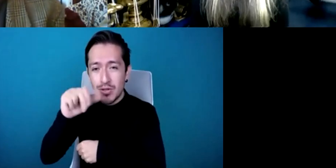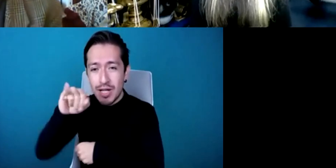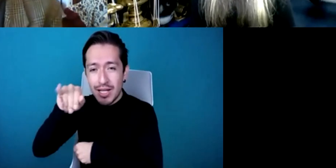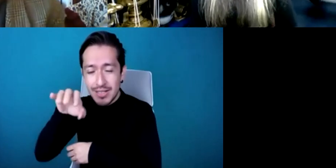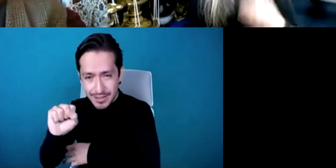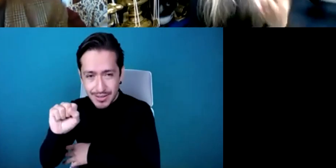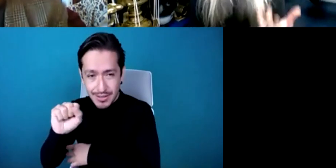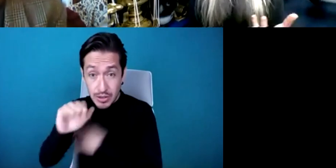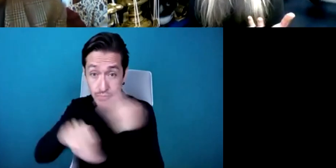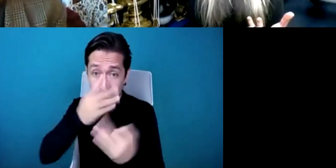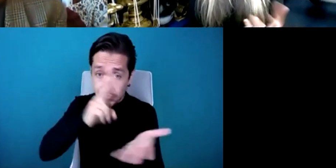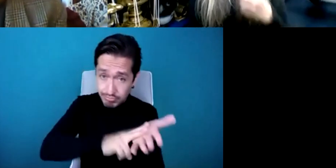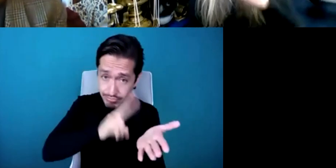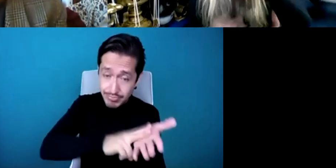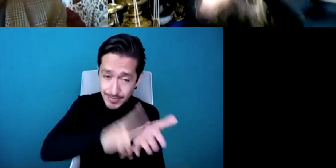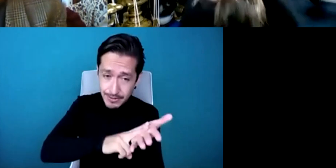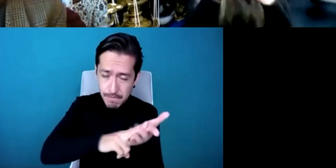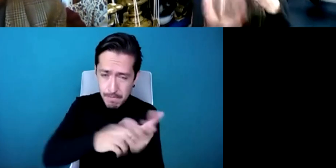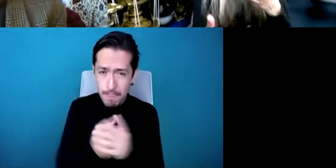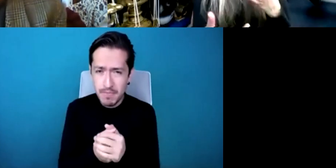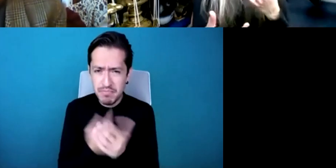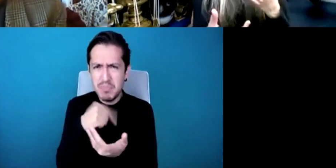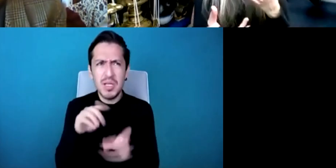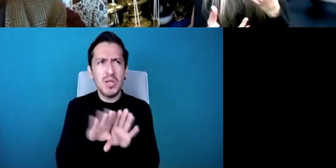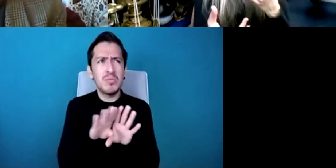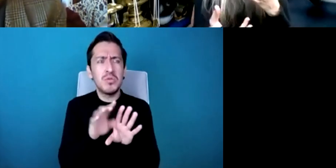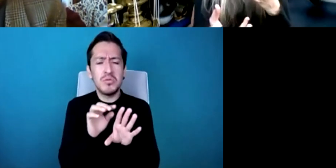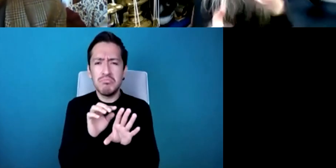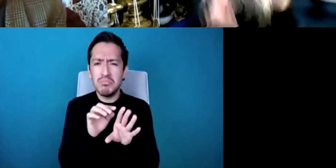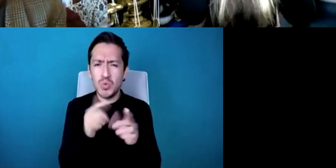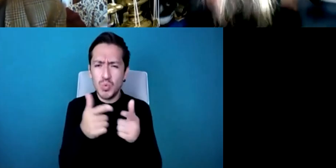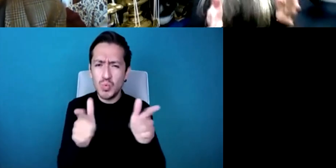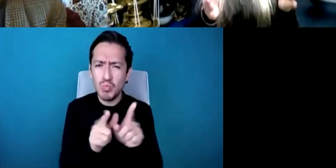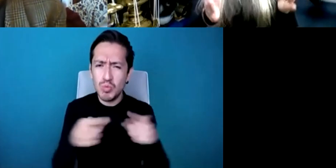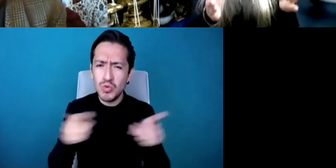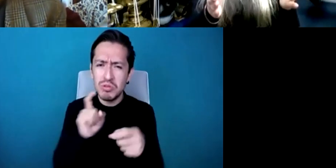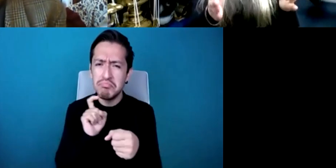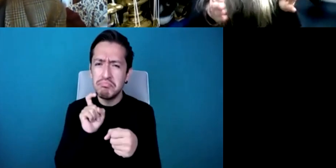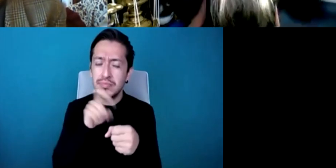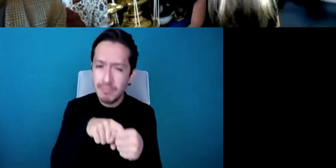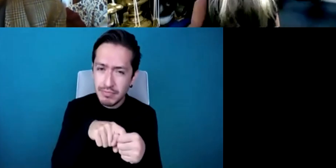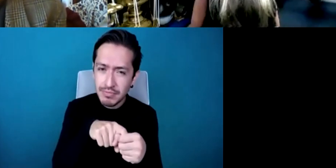going to an orchestra being asked to perform with an orchestra where I walk onto the stage with my